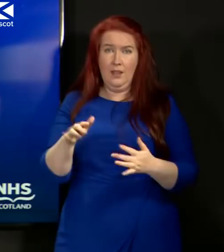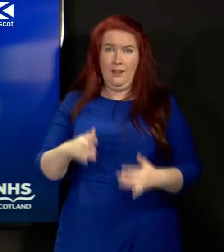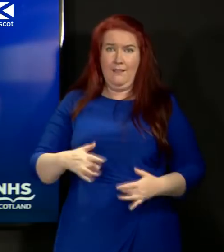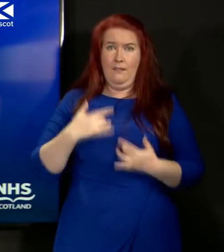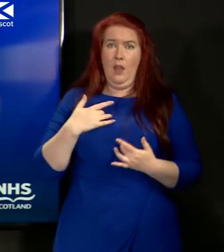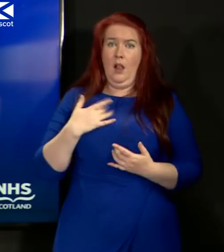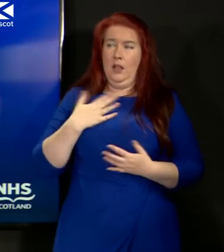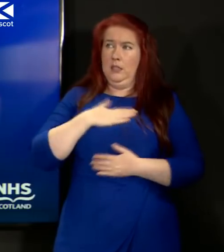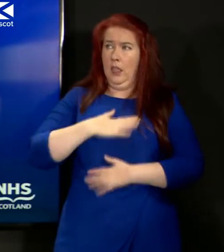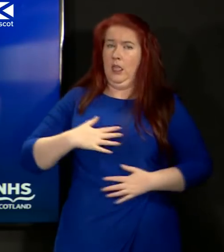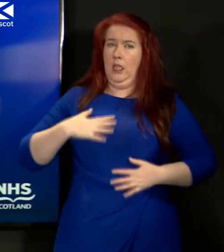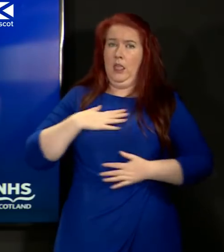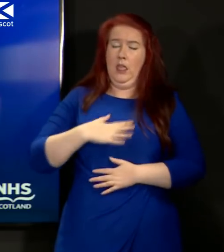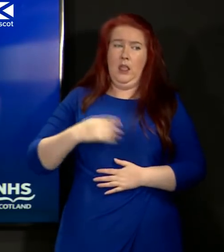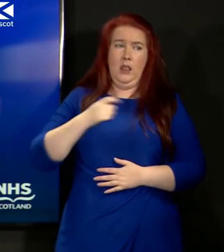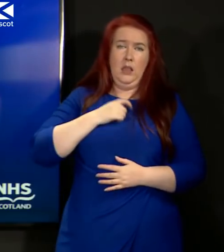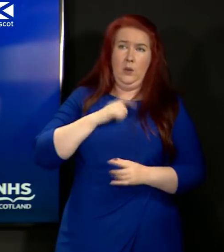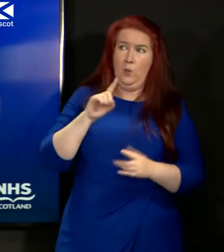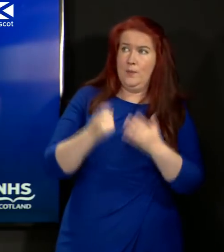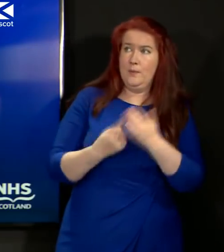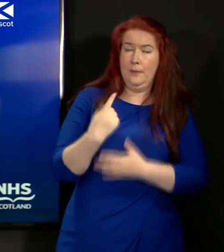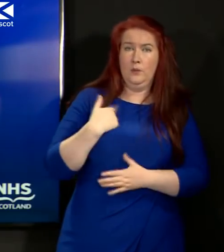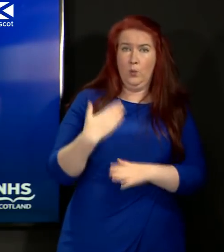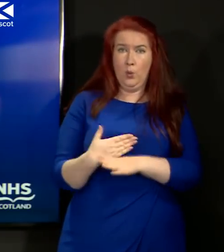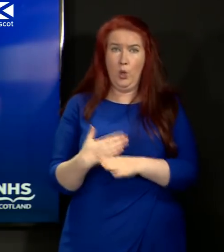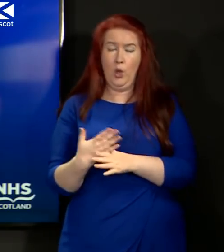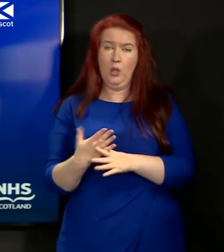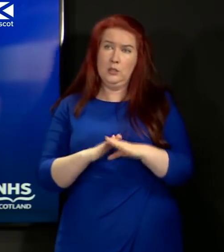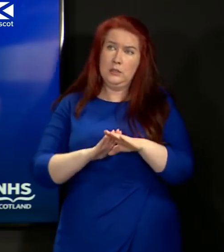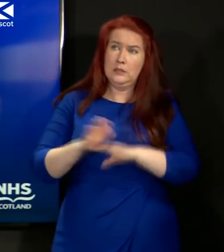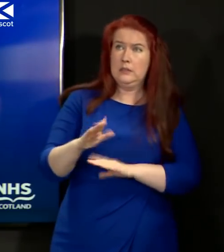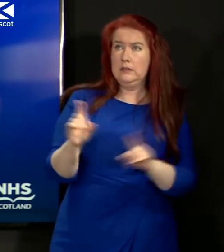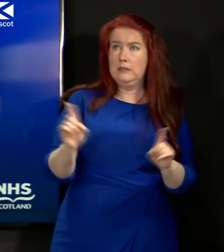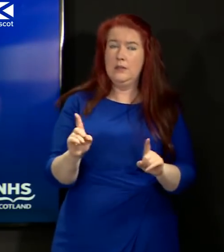of anxiety about their livelihoods, and keeping people in work, while supporting